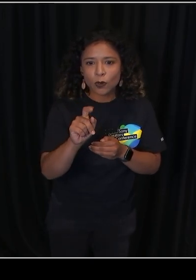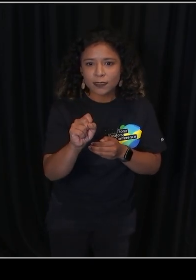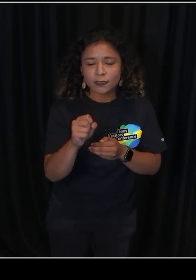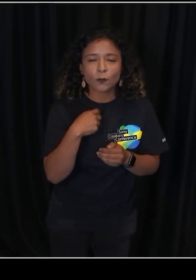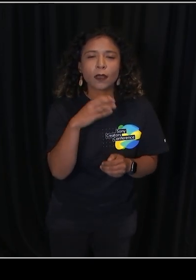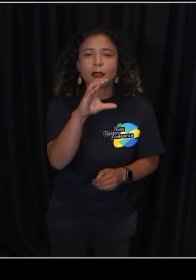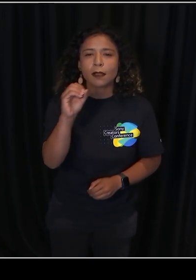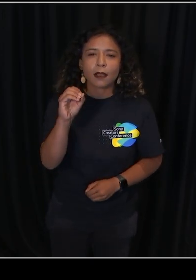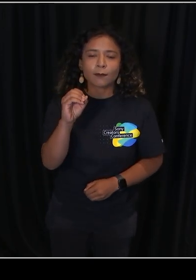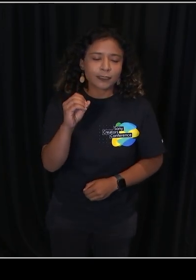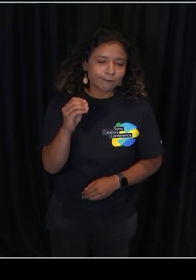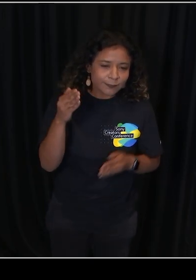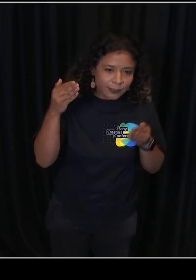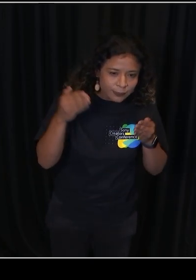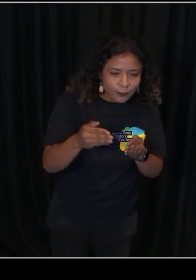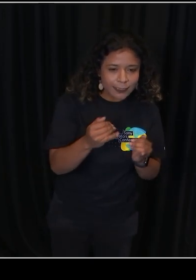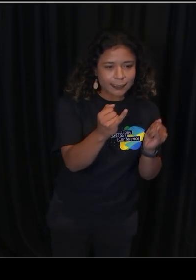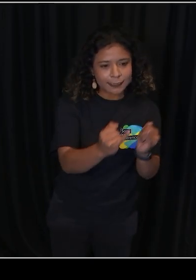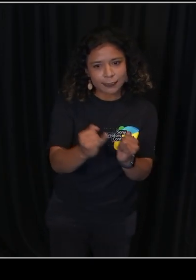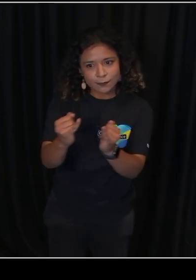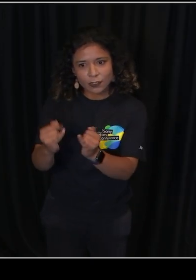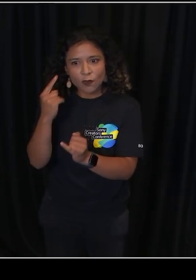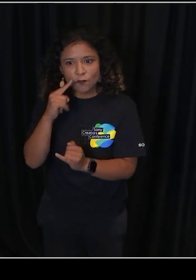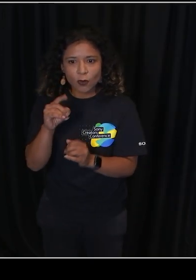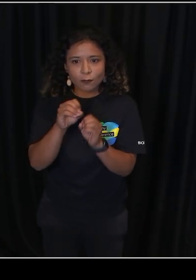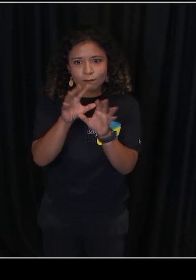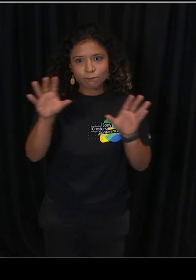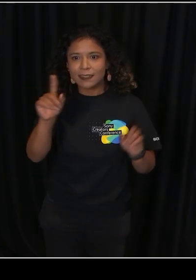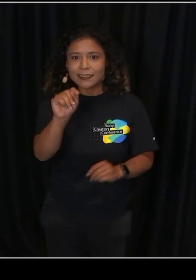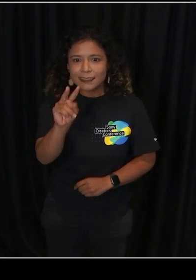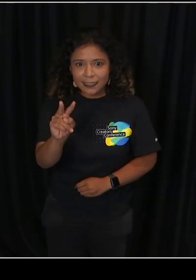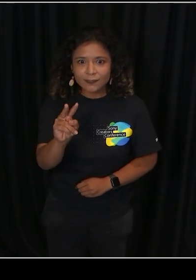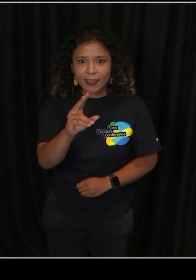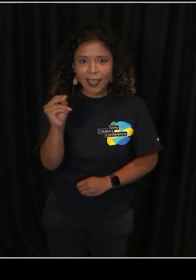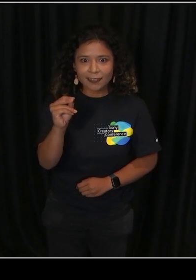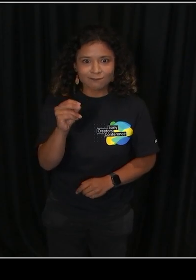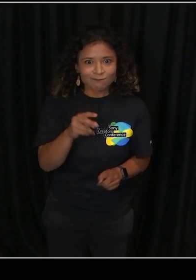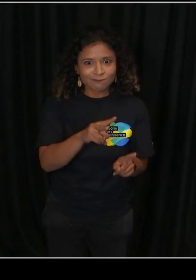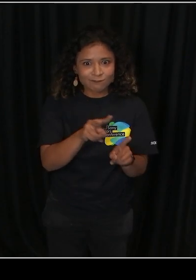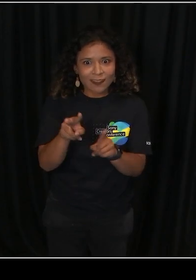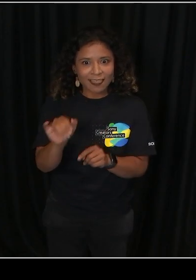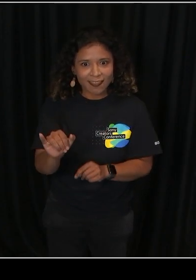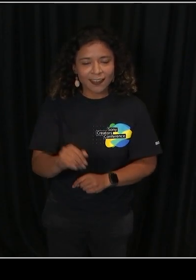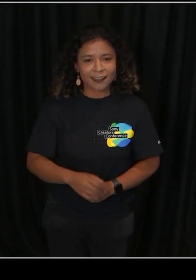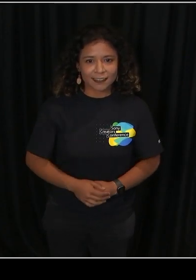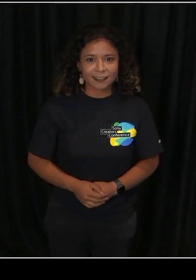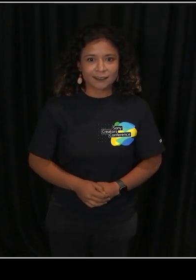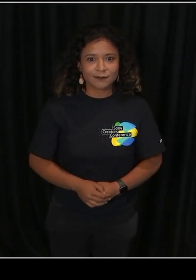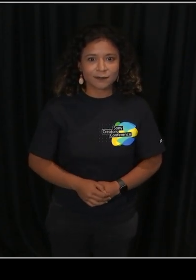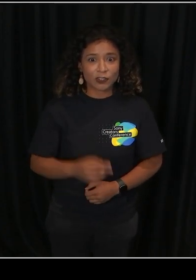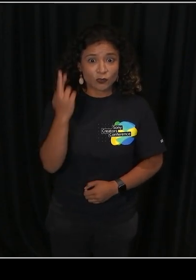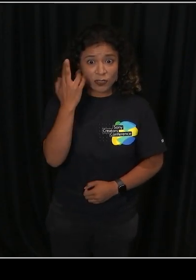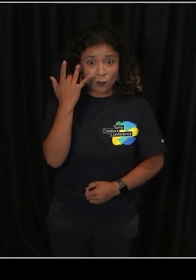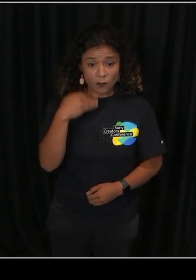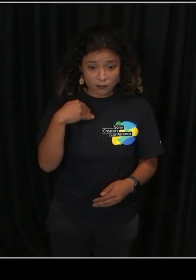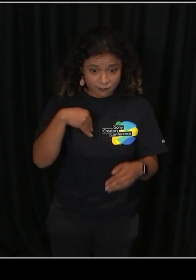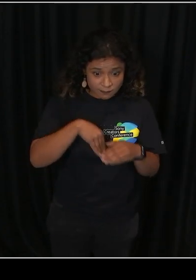on data visualization and alternative broadcast and tracking data validation and enhancement. Recently got acquired into the Sony sports businesses